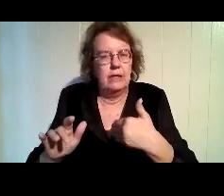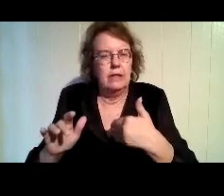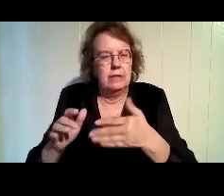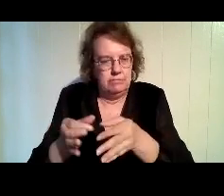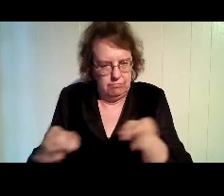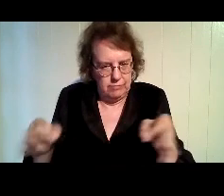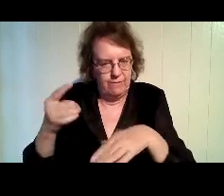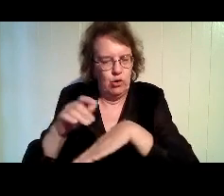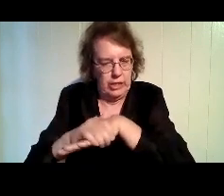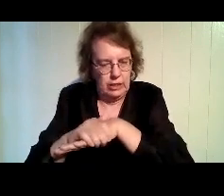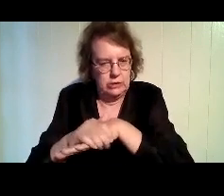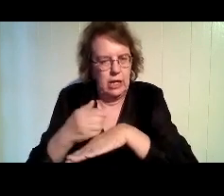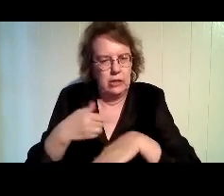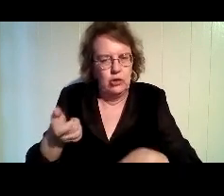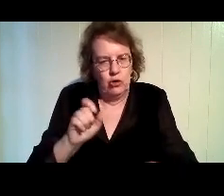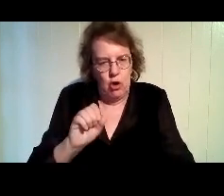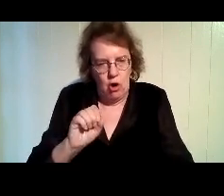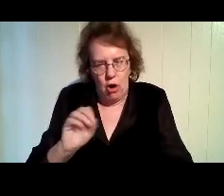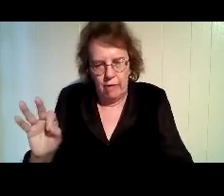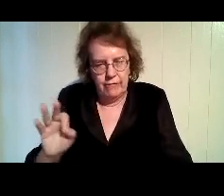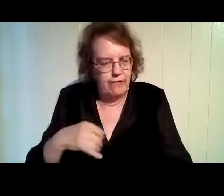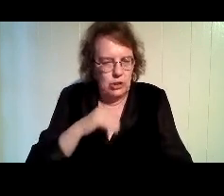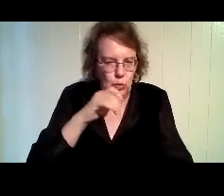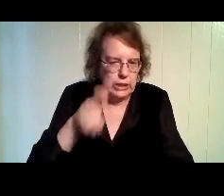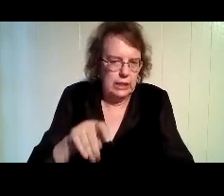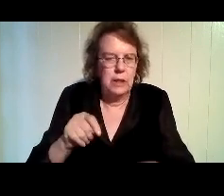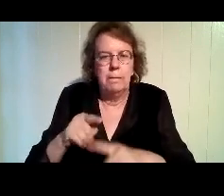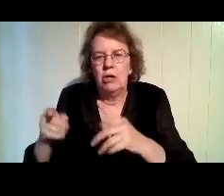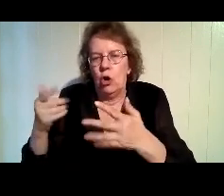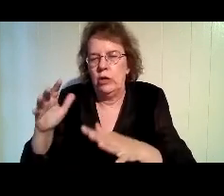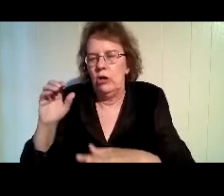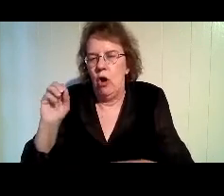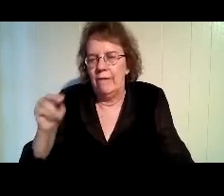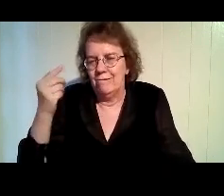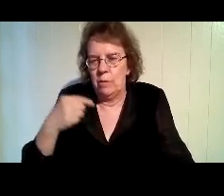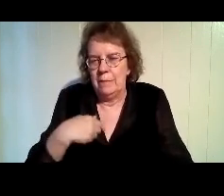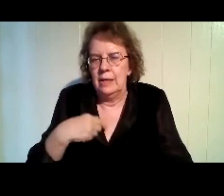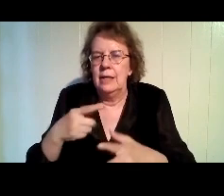I can choose to turn them off here if I don't need them, but they're actually already on for me. And now when I